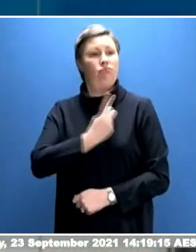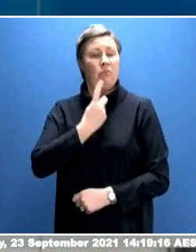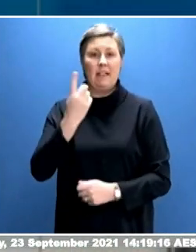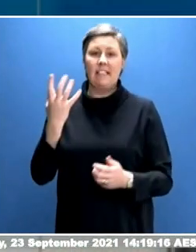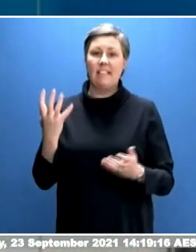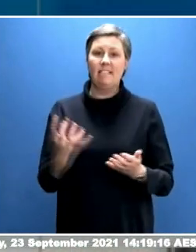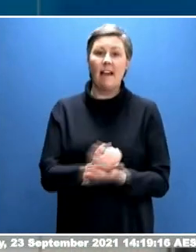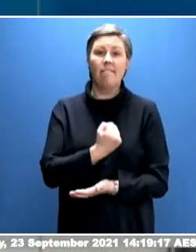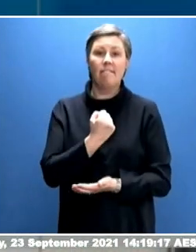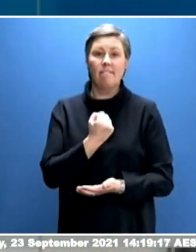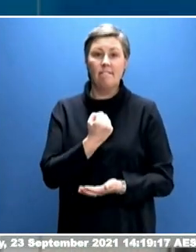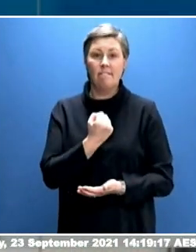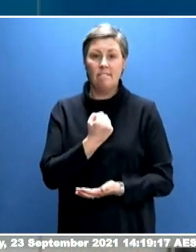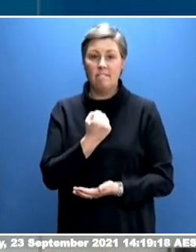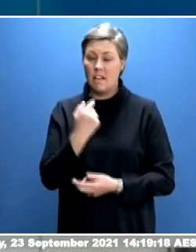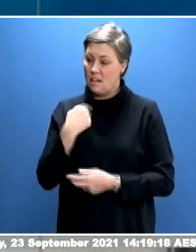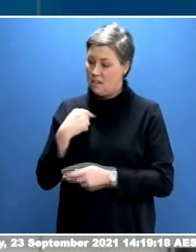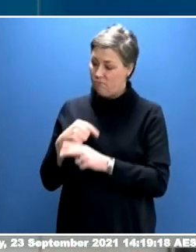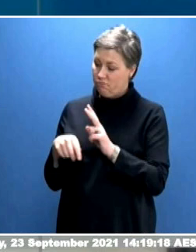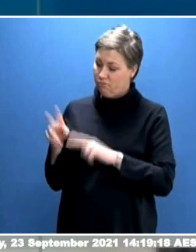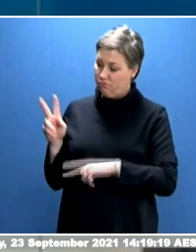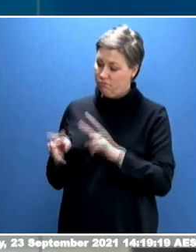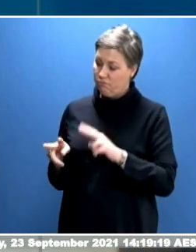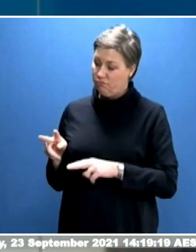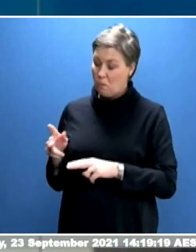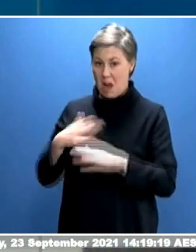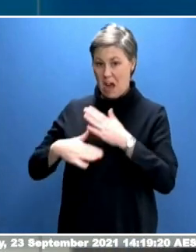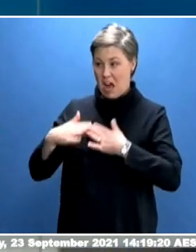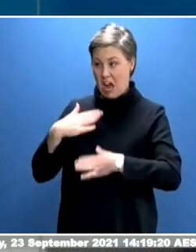and we progress and their behaviour is stabilised and regulated, we